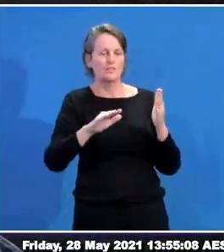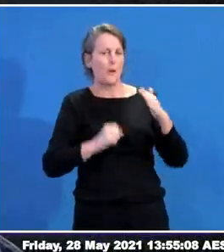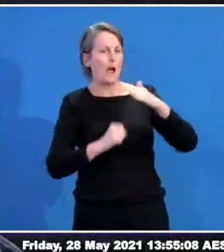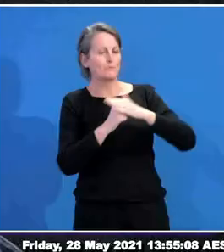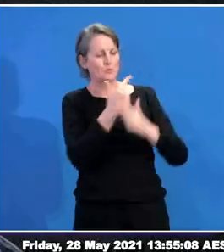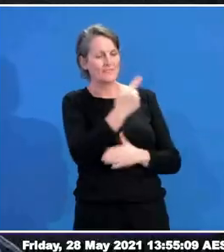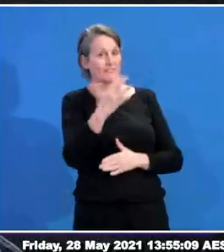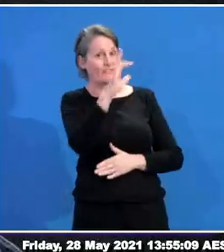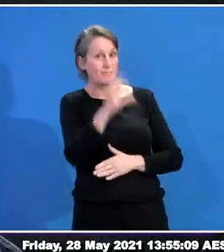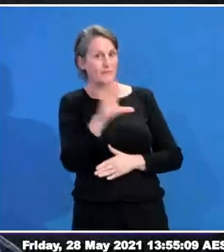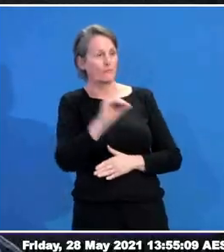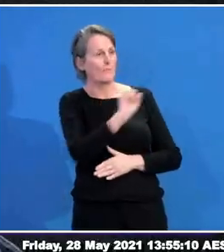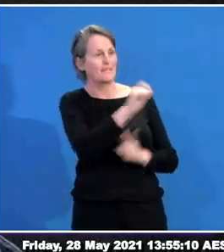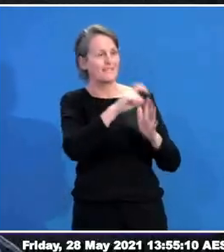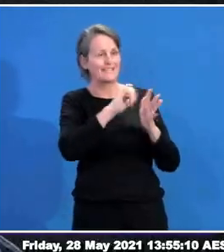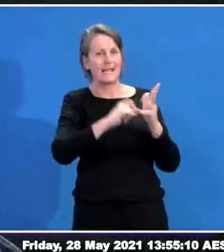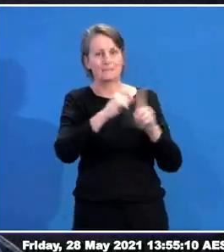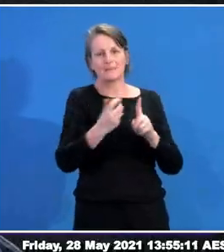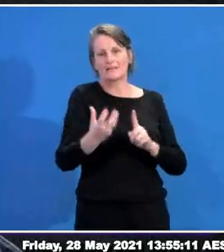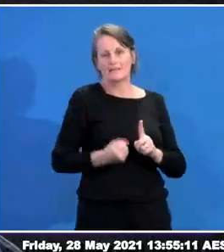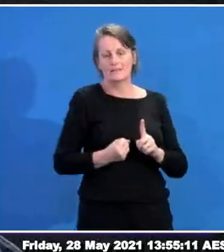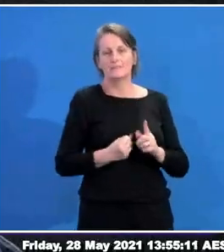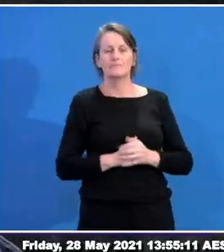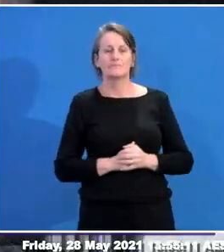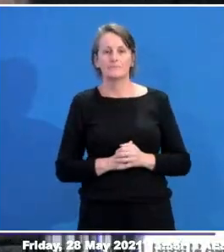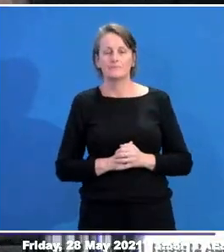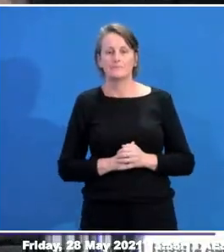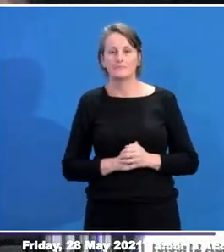the Disability Support Pension. And that can go to the SDA MR McNAUGHTON: Can.